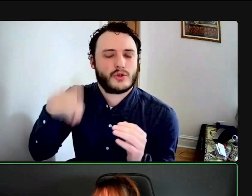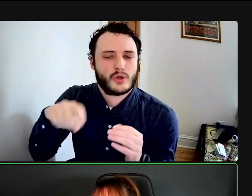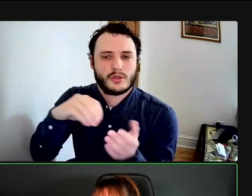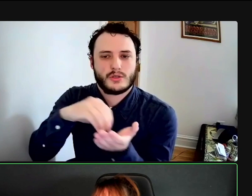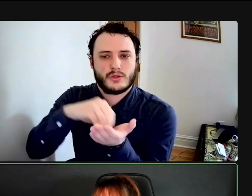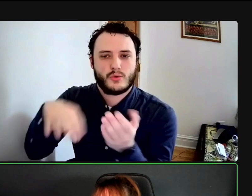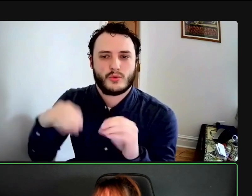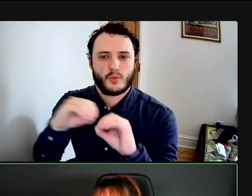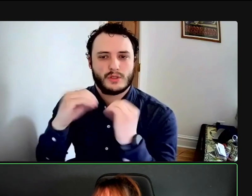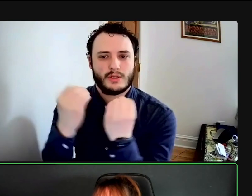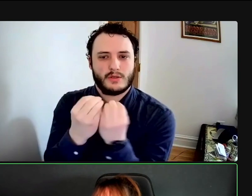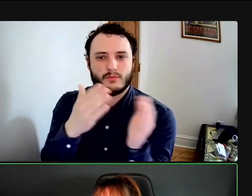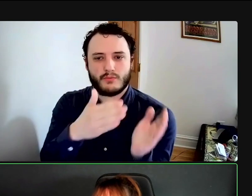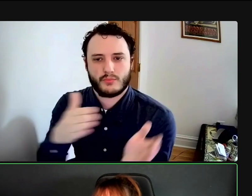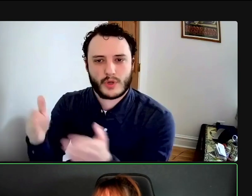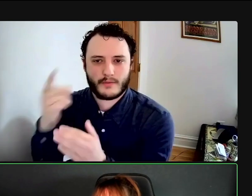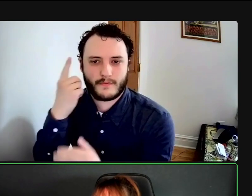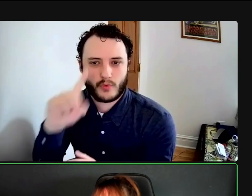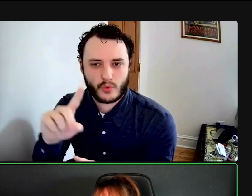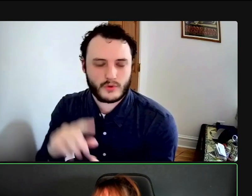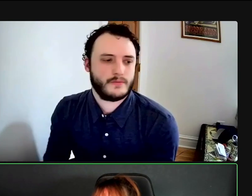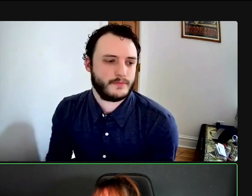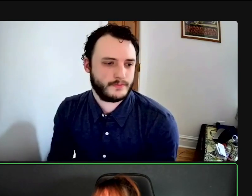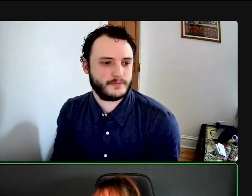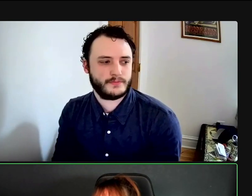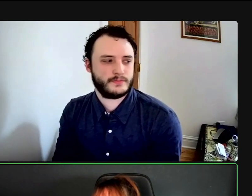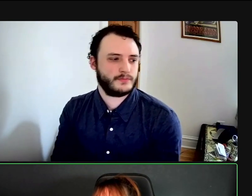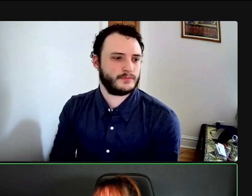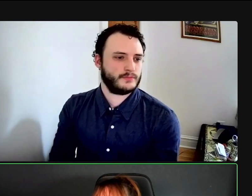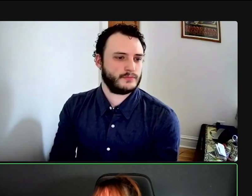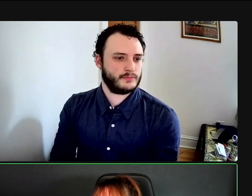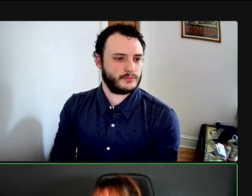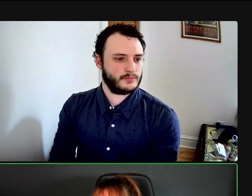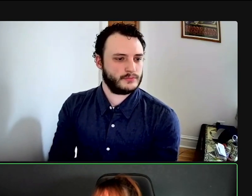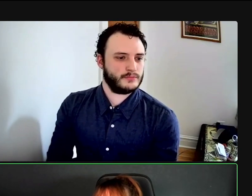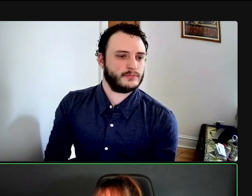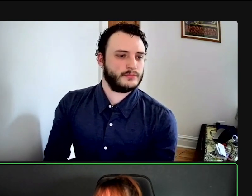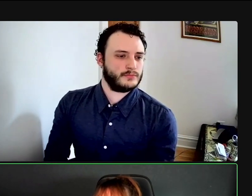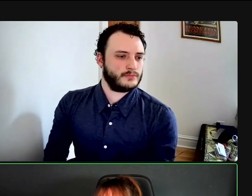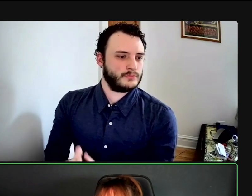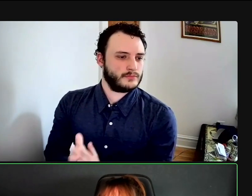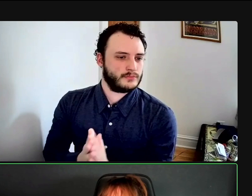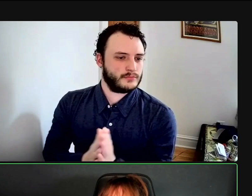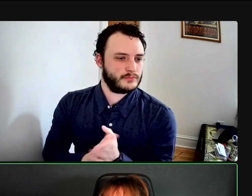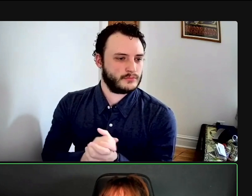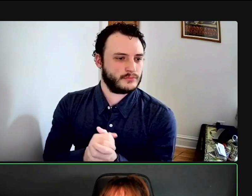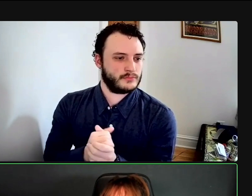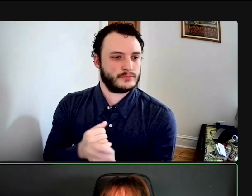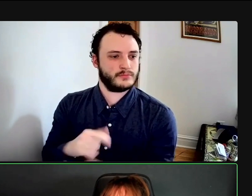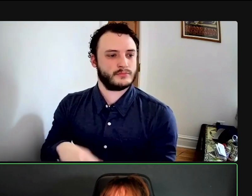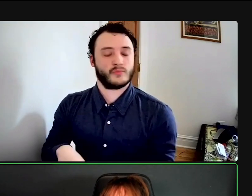can model what access should look like and what these student organizations should be planning for.